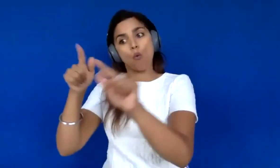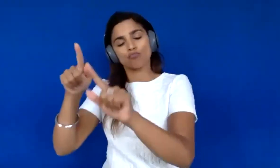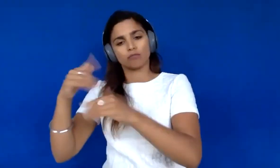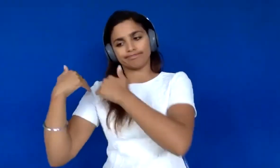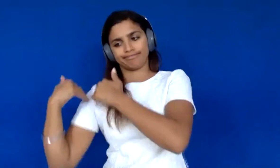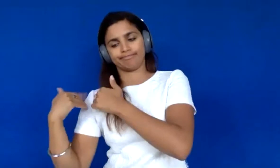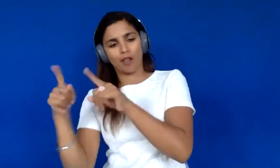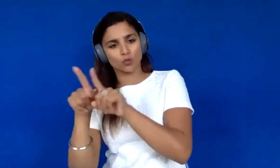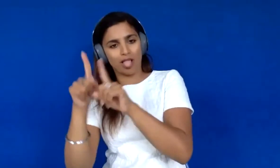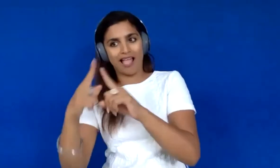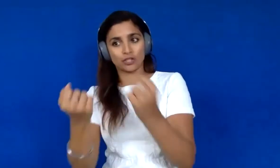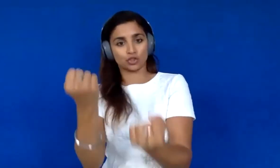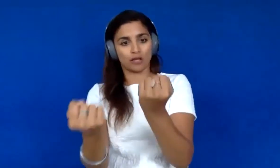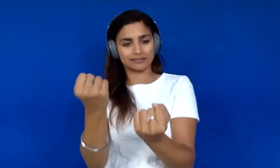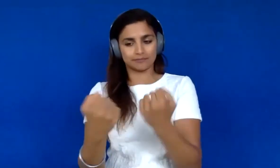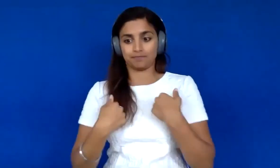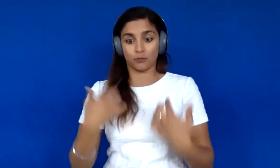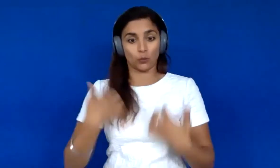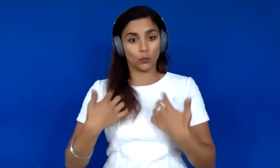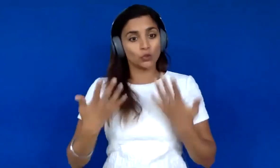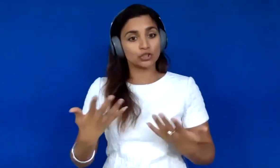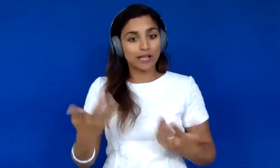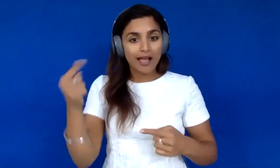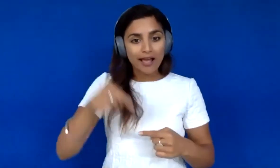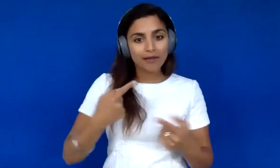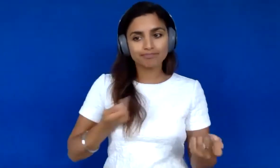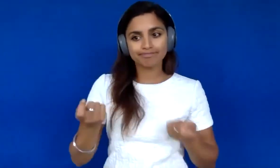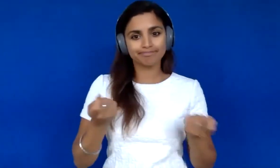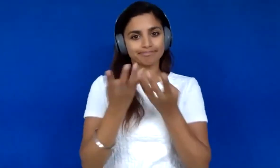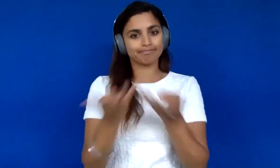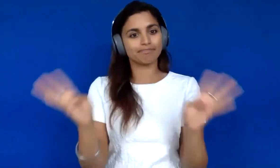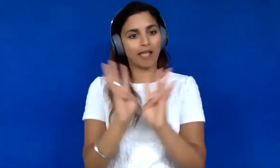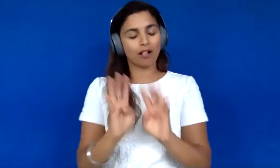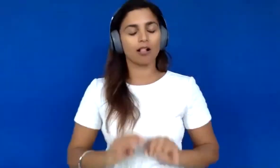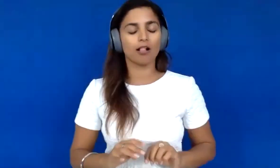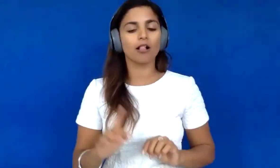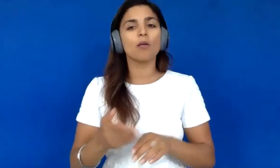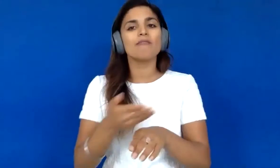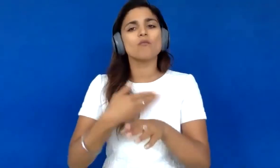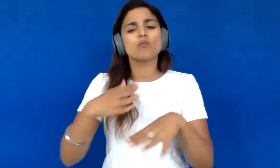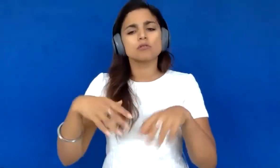to be moderating this panel and before we go on to it I want to reiterate that